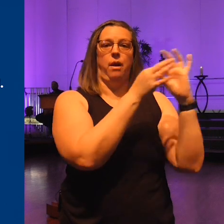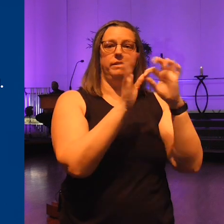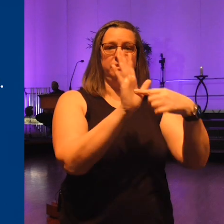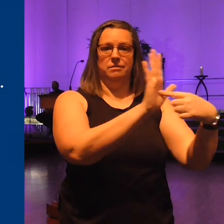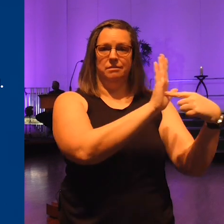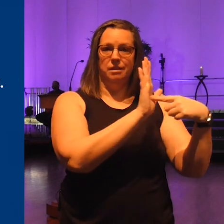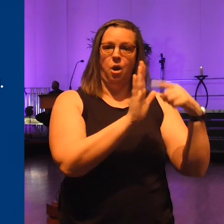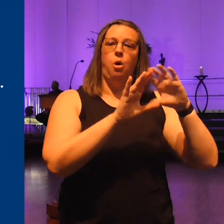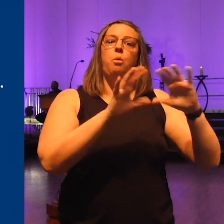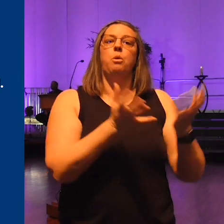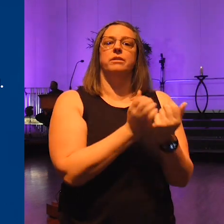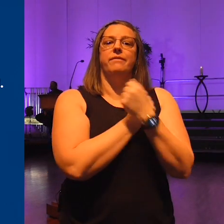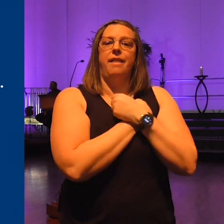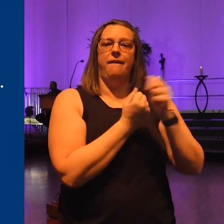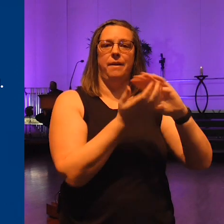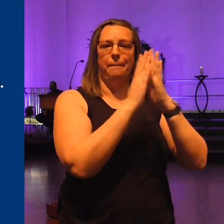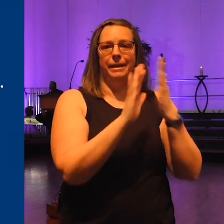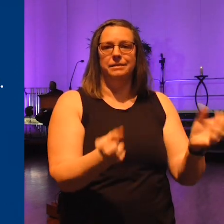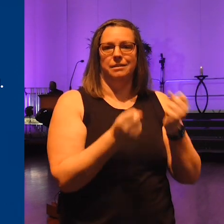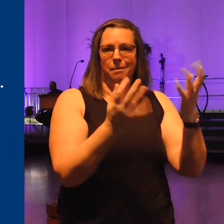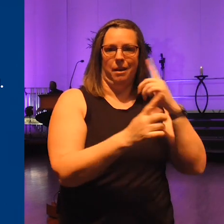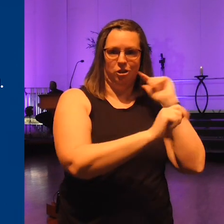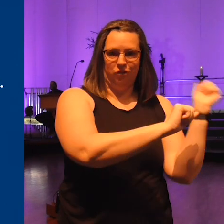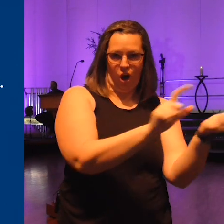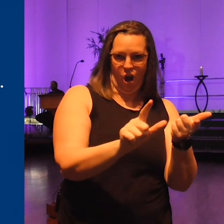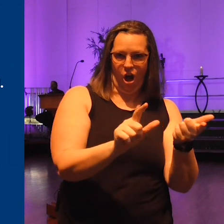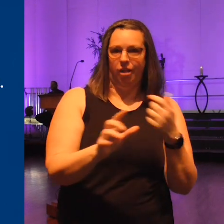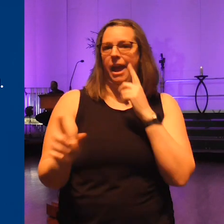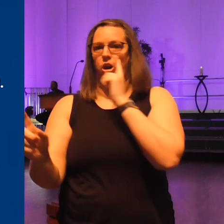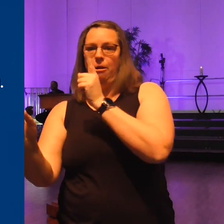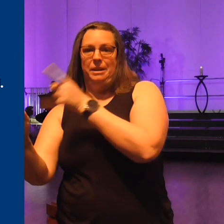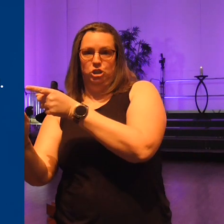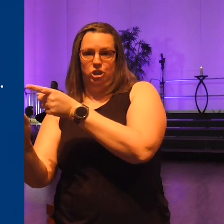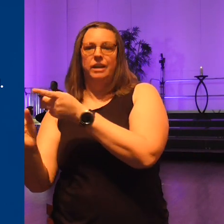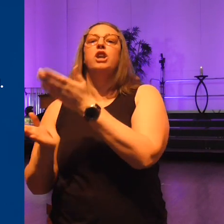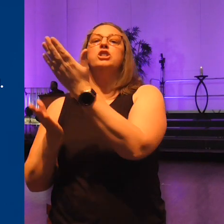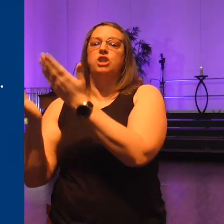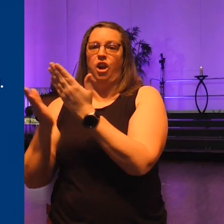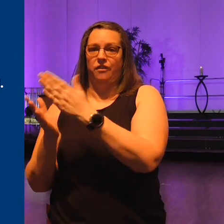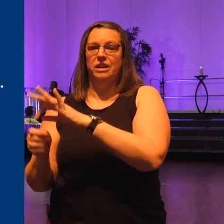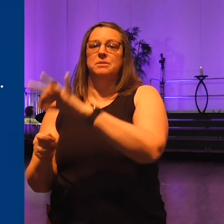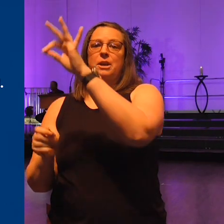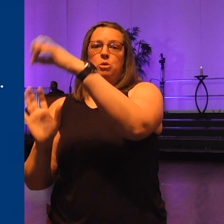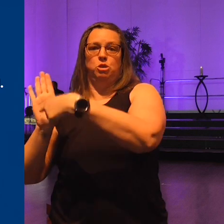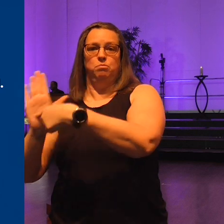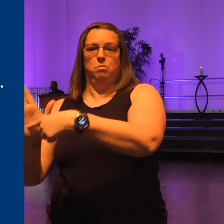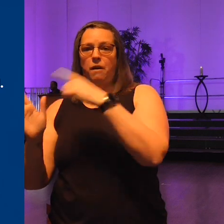love peace and abundance for all our mission to serve as a spiritual Beacon for personal